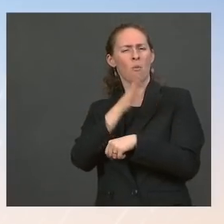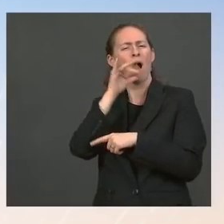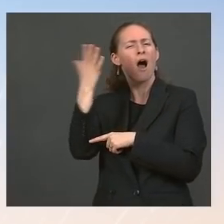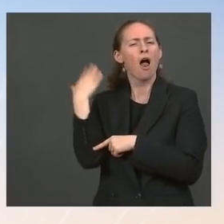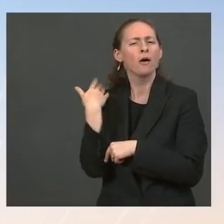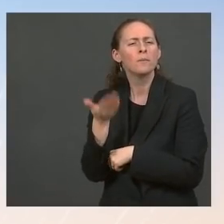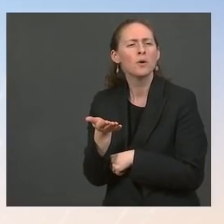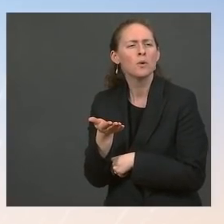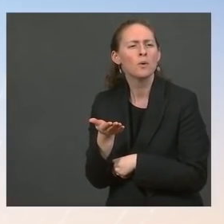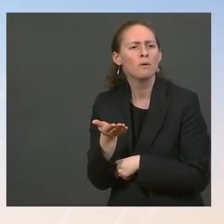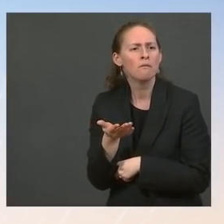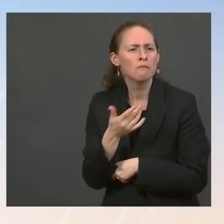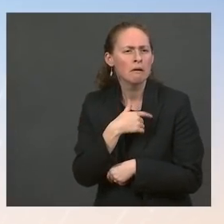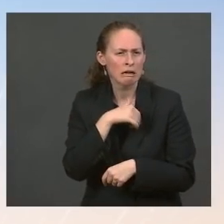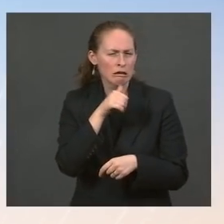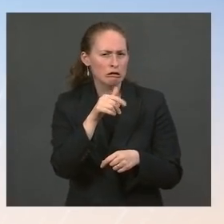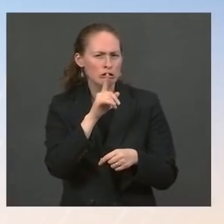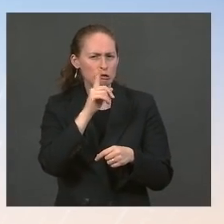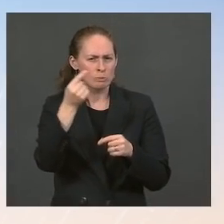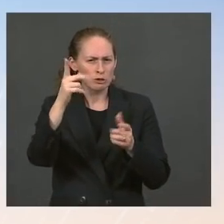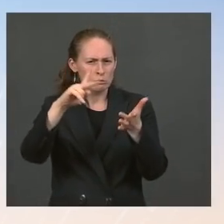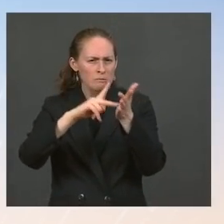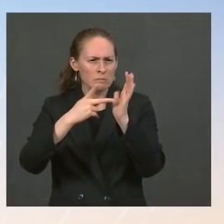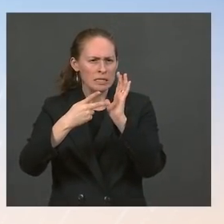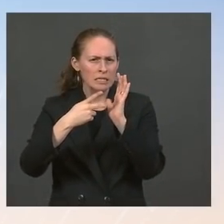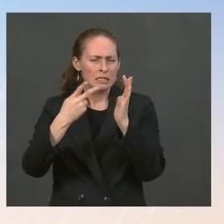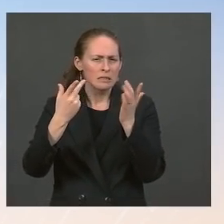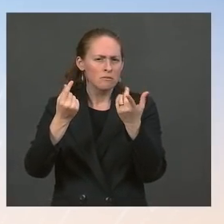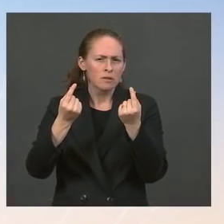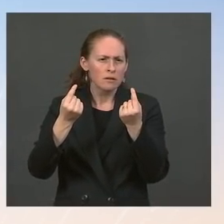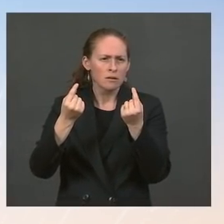what you're referring to. I'd have to dig into it further. Is it a specific program or --